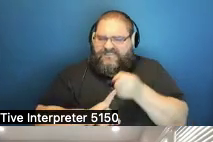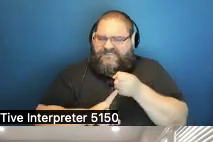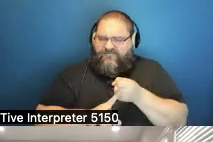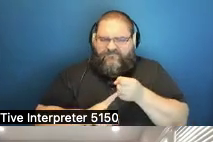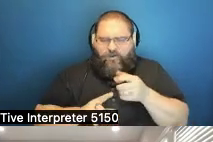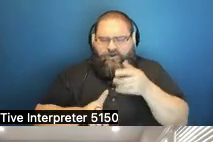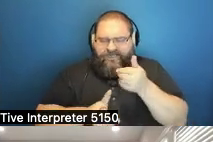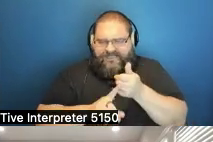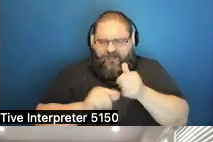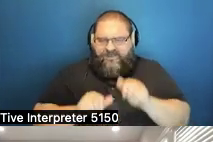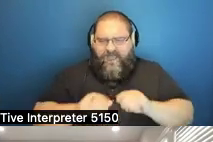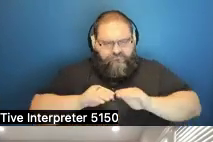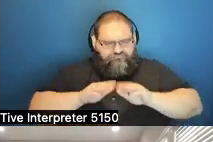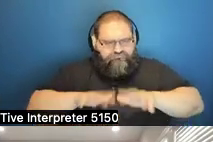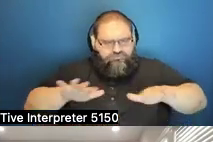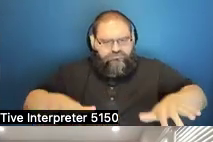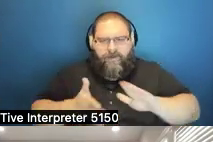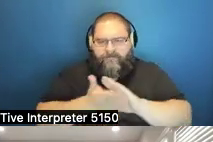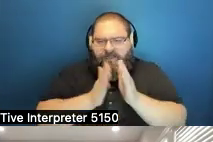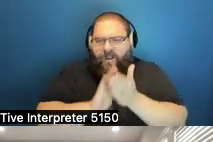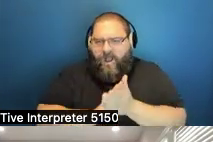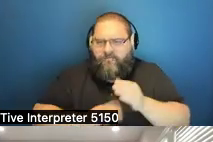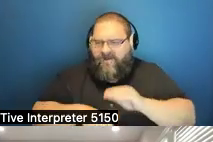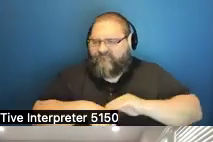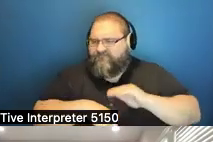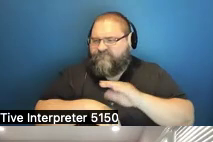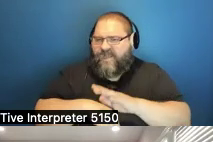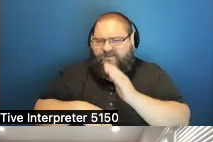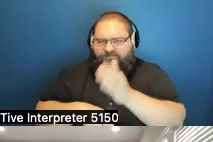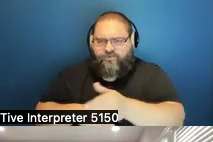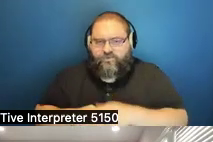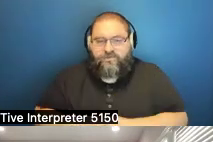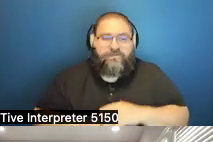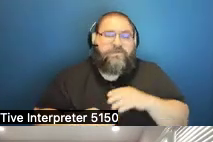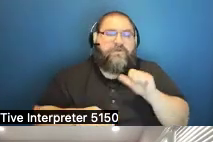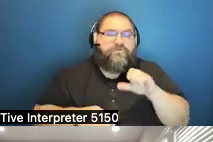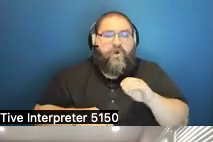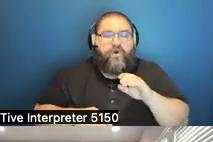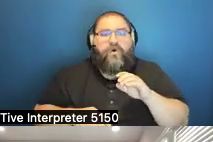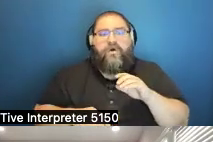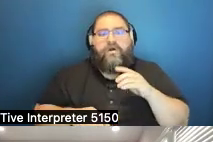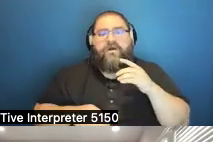19:37:50 So, they influence how feelings, swallowing, facial growth, and even long-term